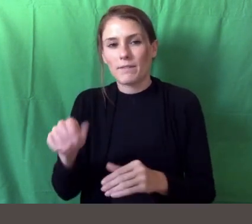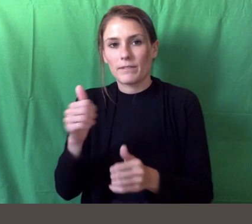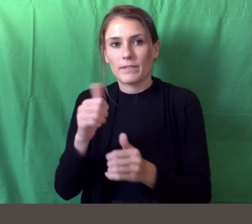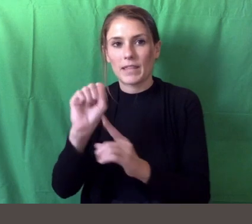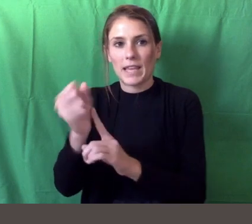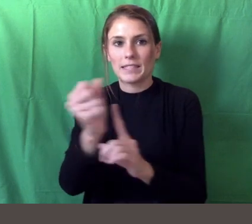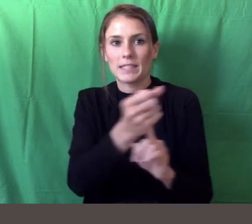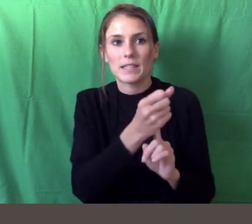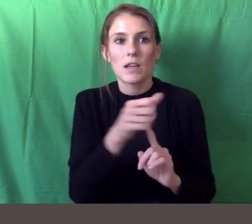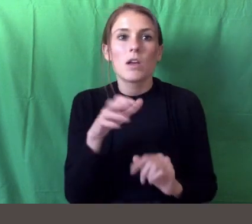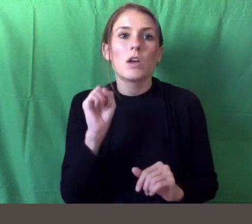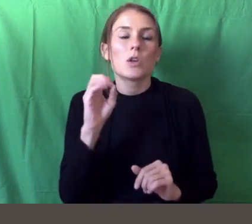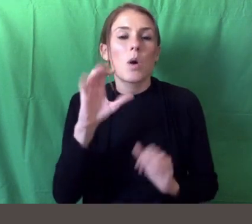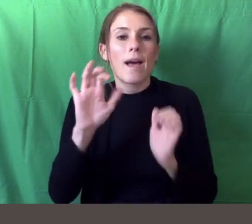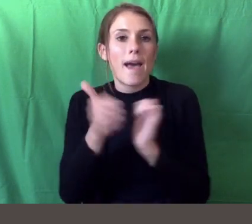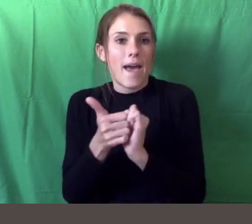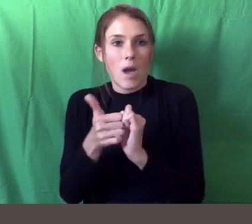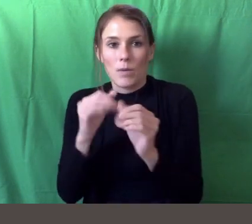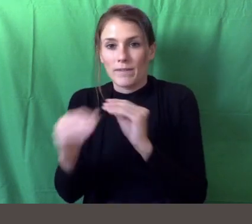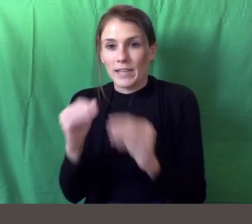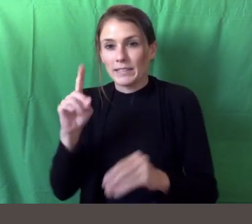So how would we correctly stratify the data?